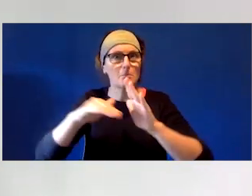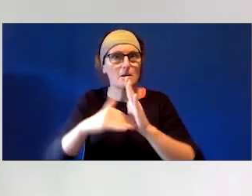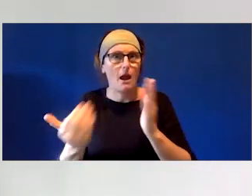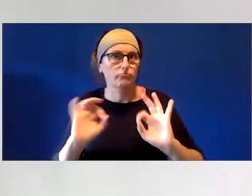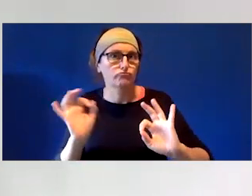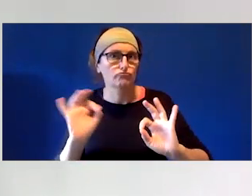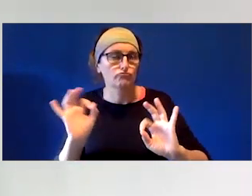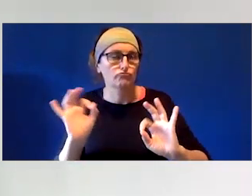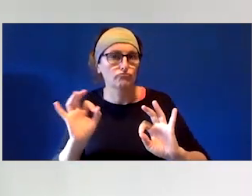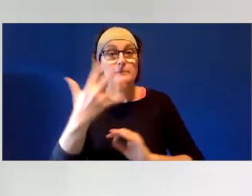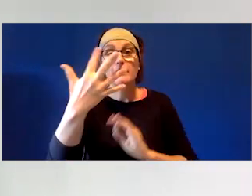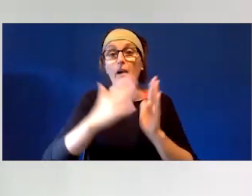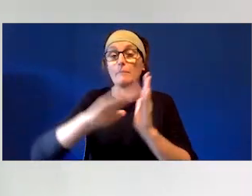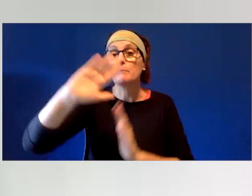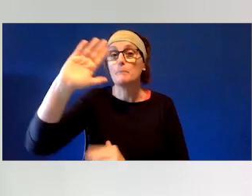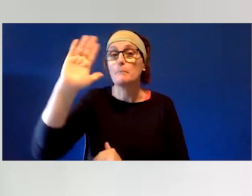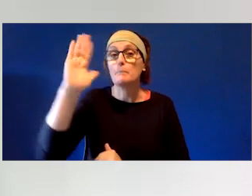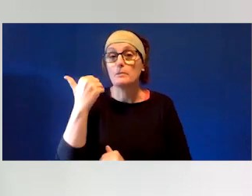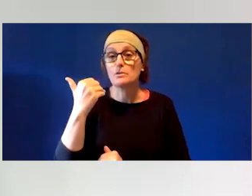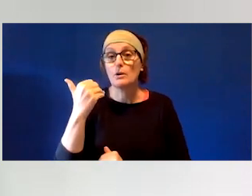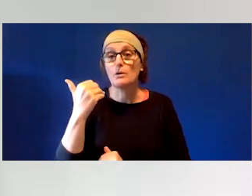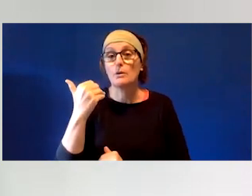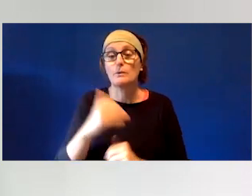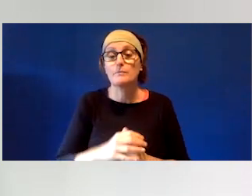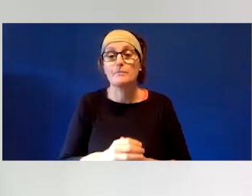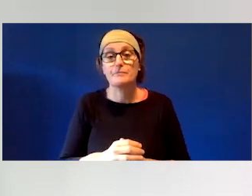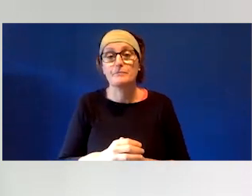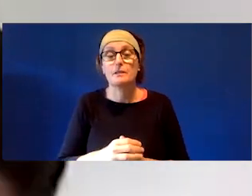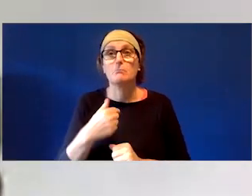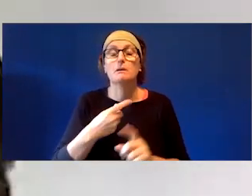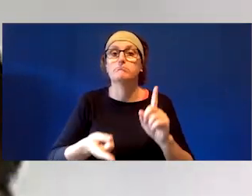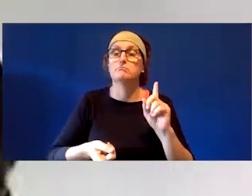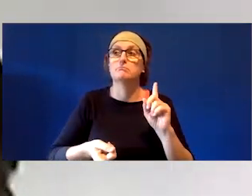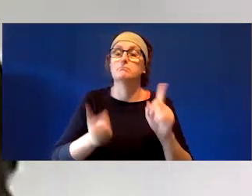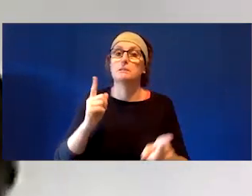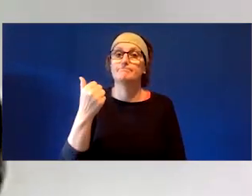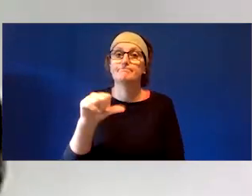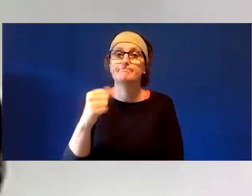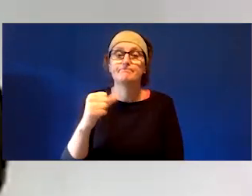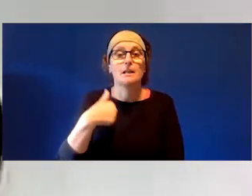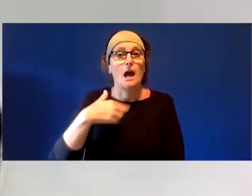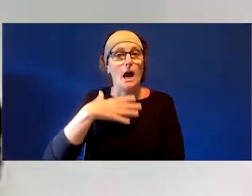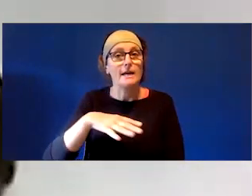About five months ago, it became very clear to me that I needed to slow down the amount that I was